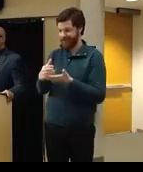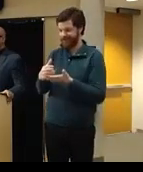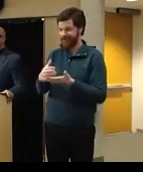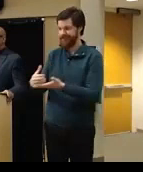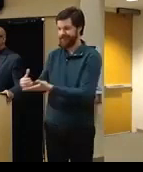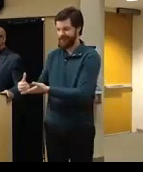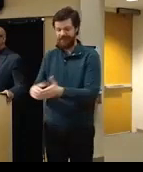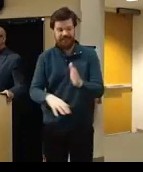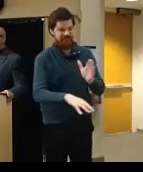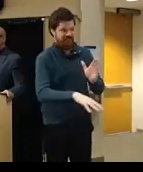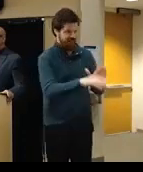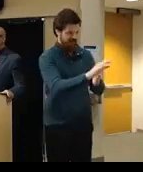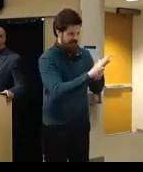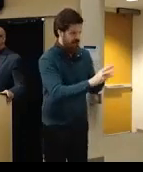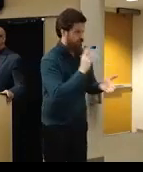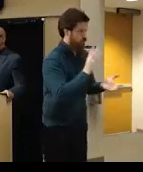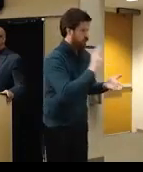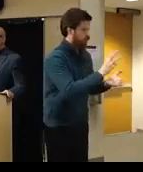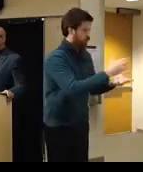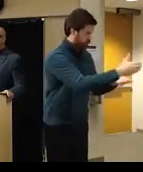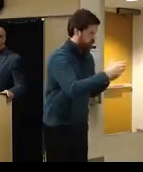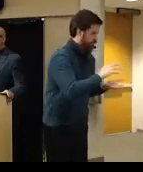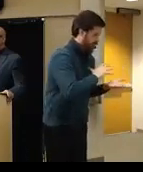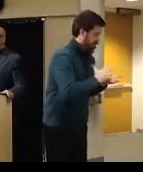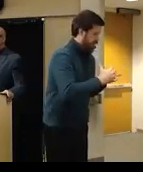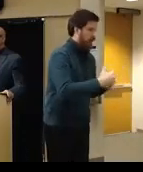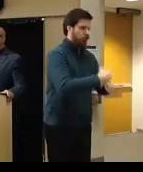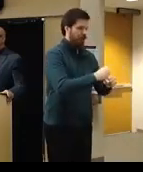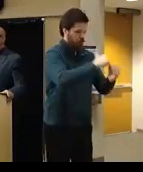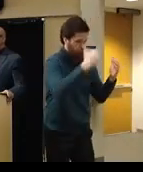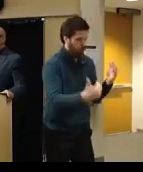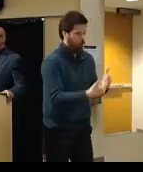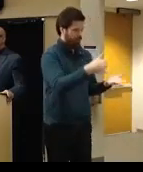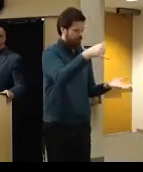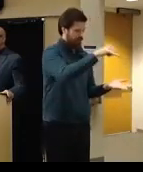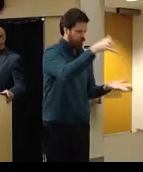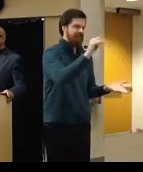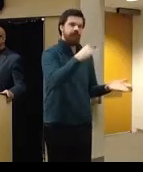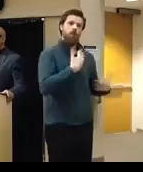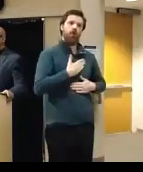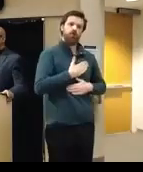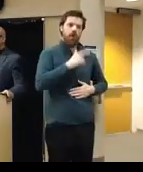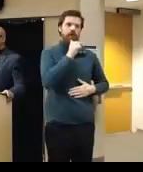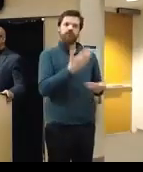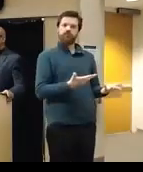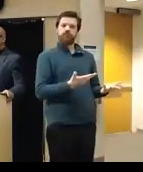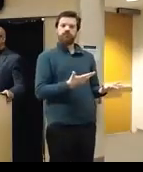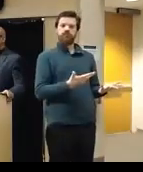and I'm going to have to create a new picture of lemonade if I want to enjoy lemonade so I think